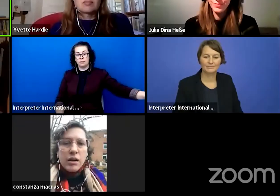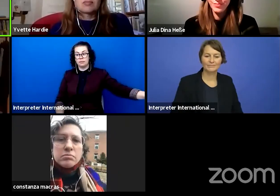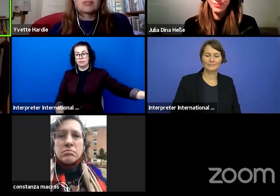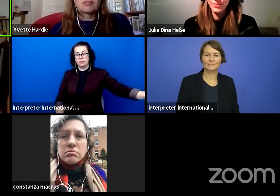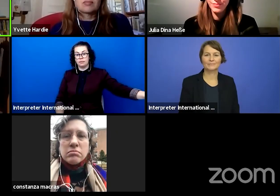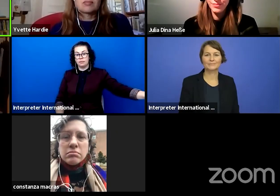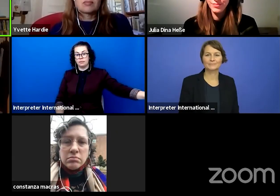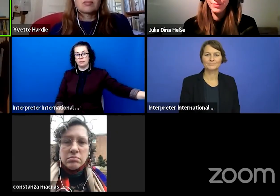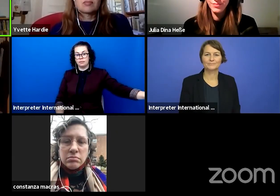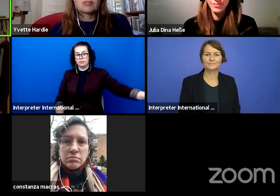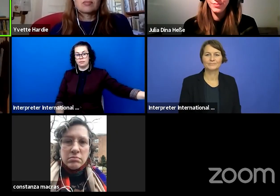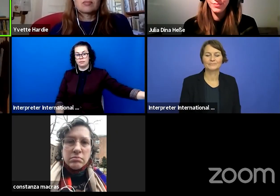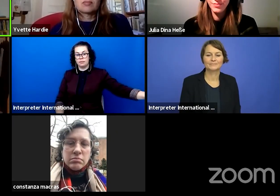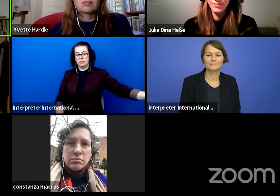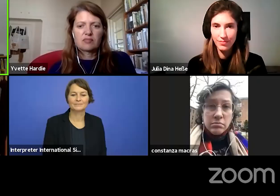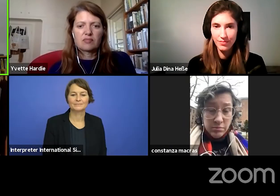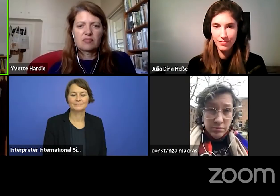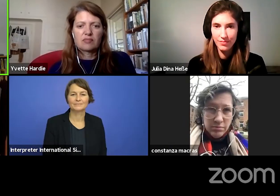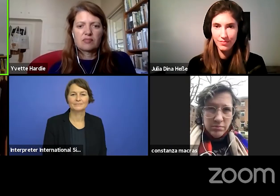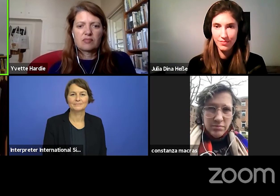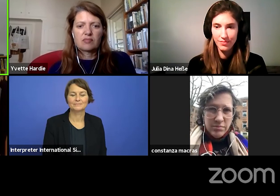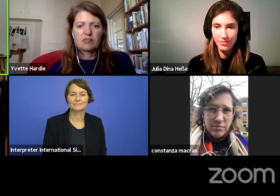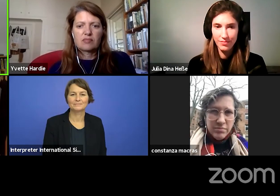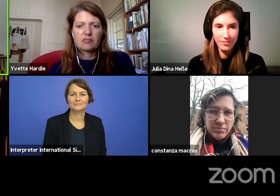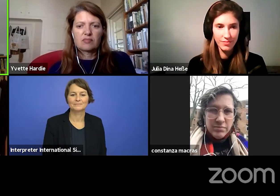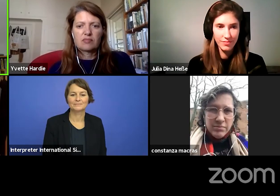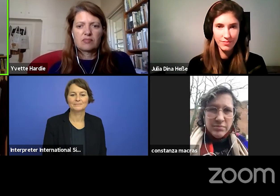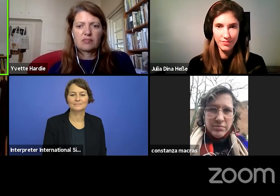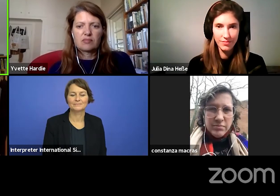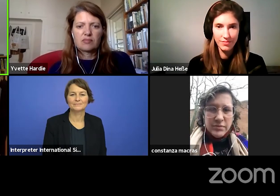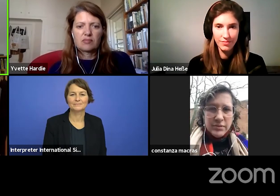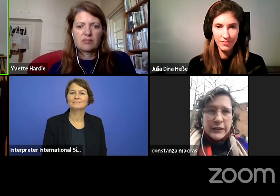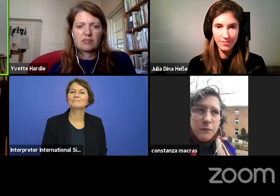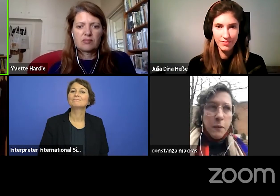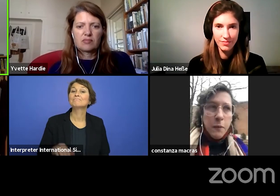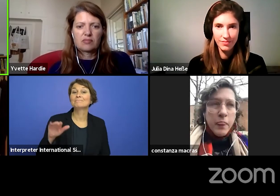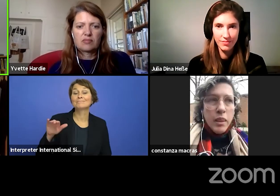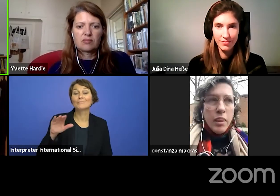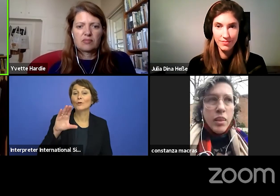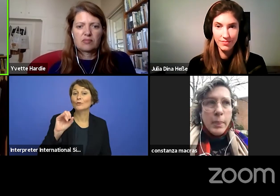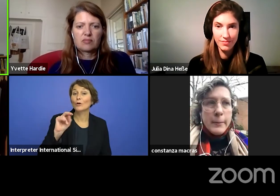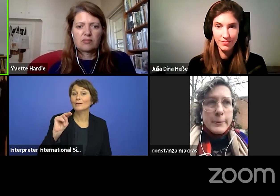Maybe starting with Constanza. What would you like to talk in the breakout rooms,